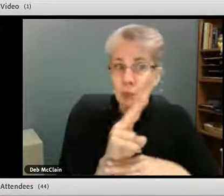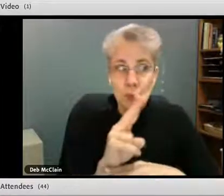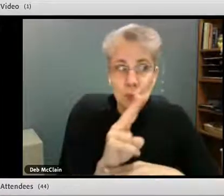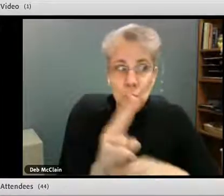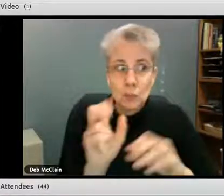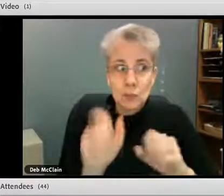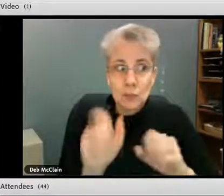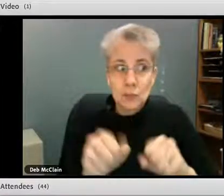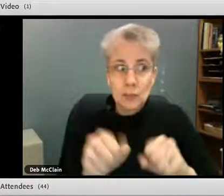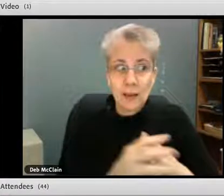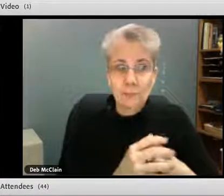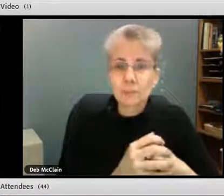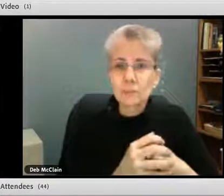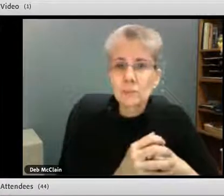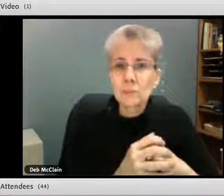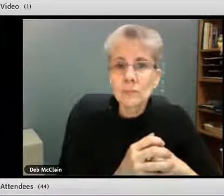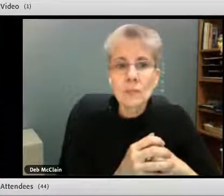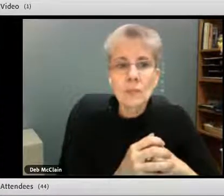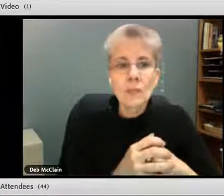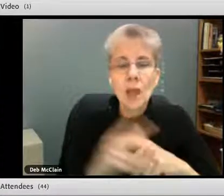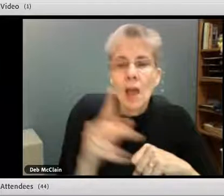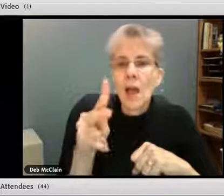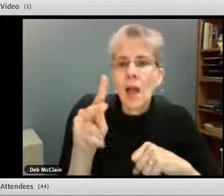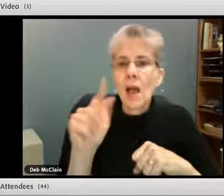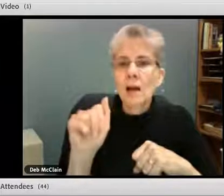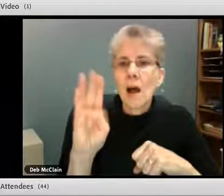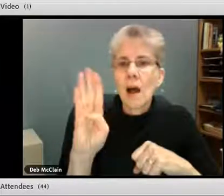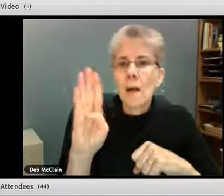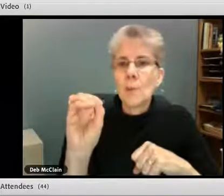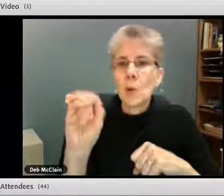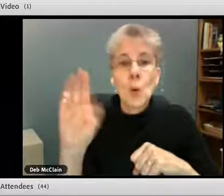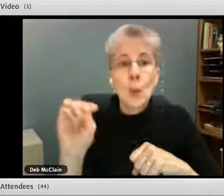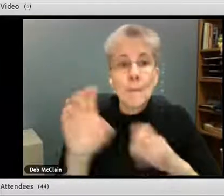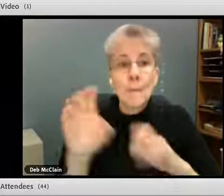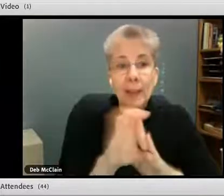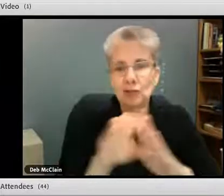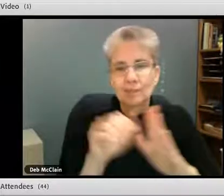And Kaboom pictures. Now, Kaboom again doesn't have -- it seems like I'm saying the same thing over and over.